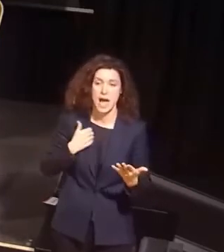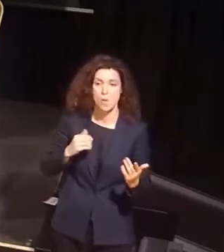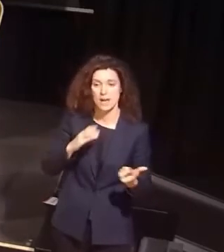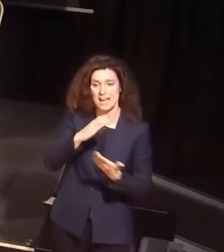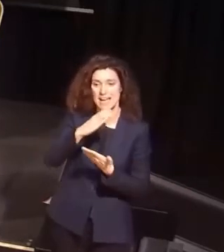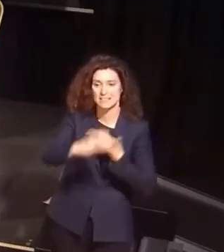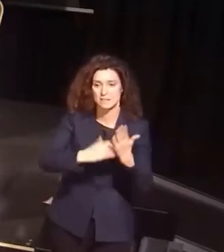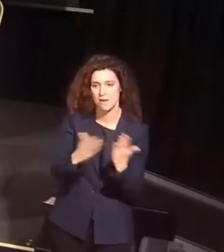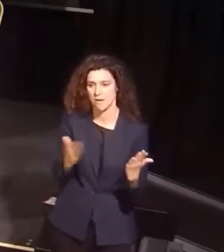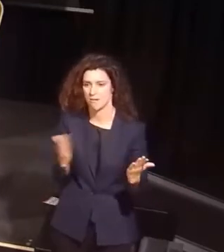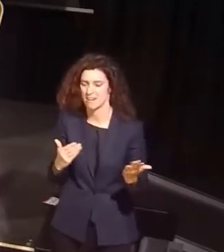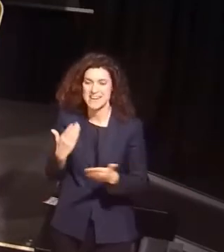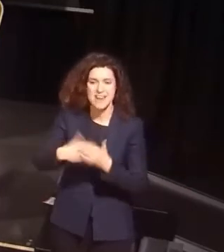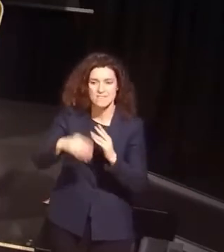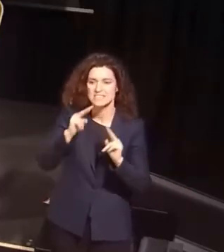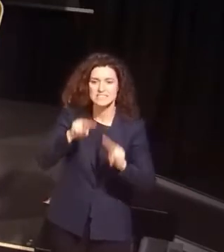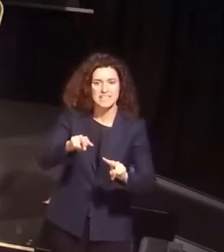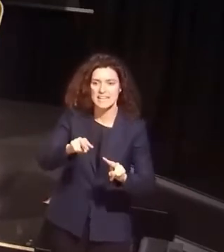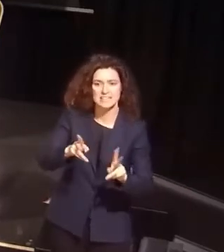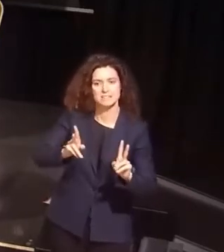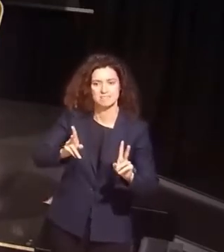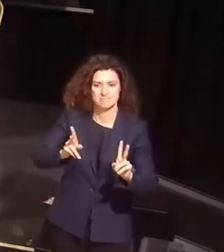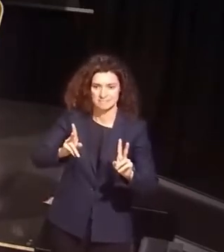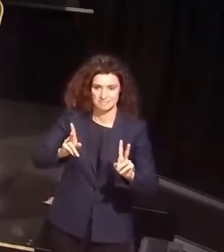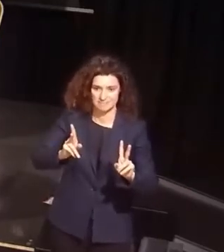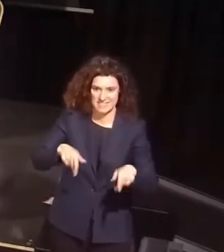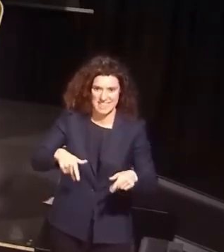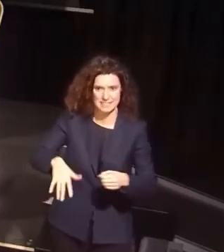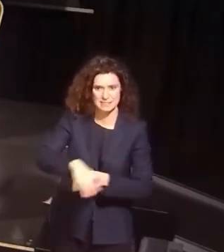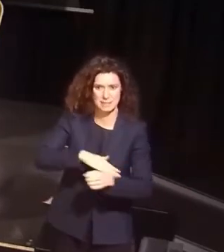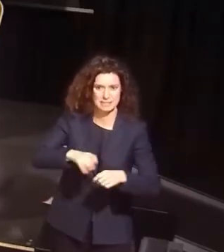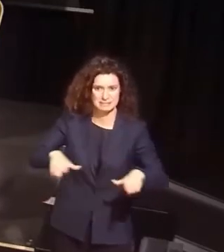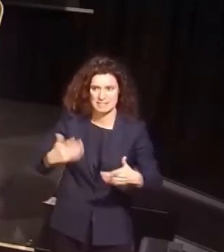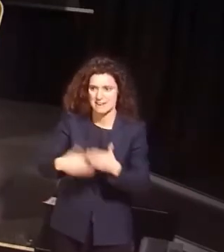but he's playing now with one hand after having a head injury.